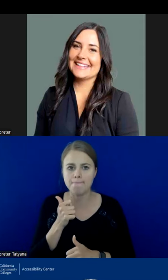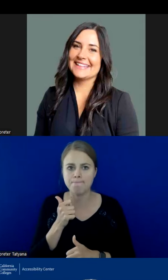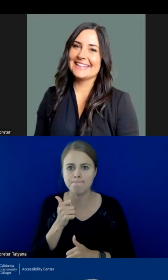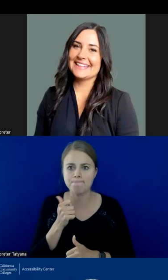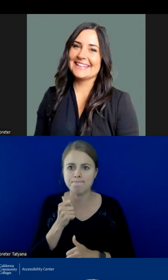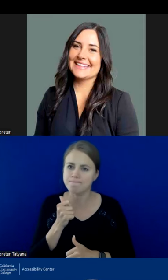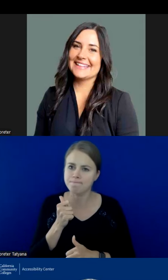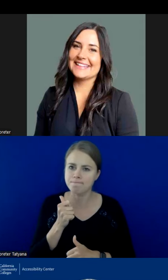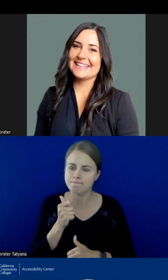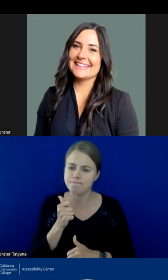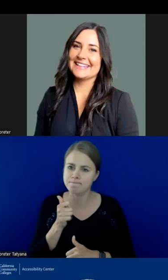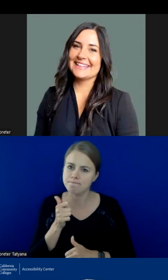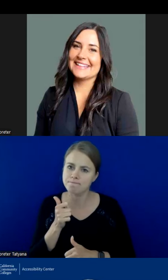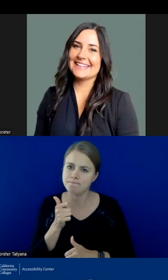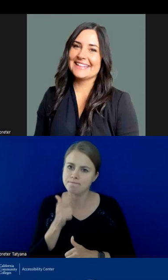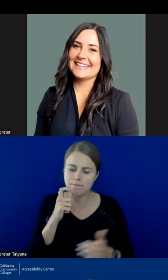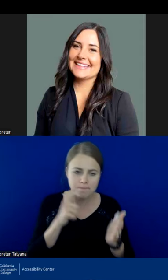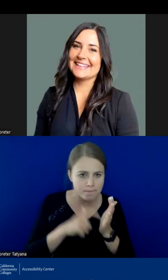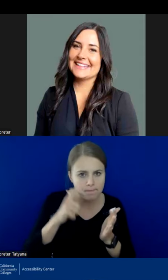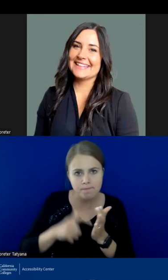spotting different accessibility problems.